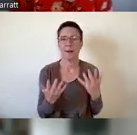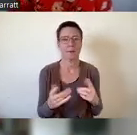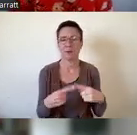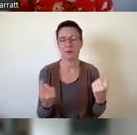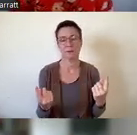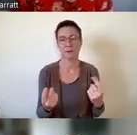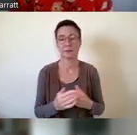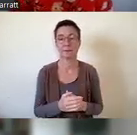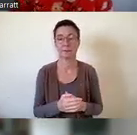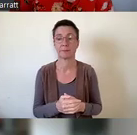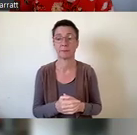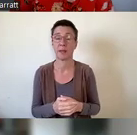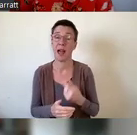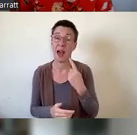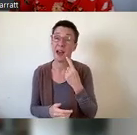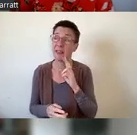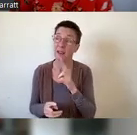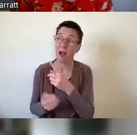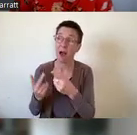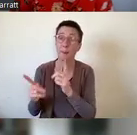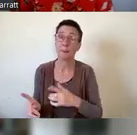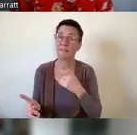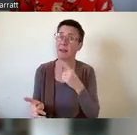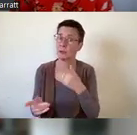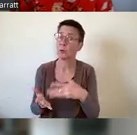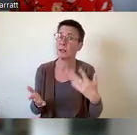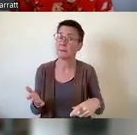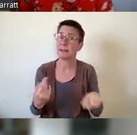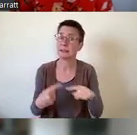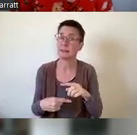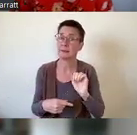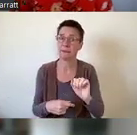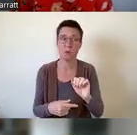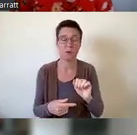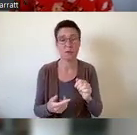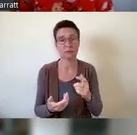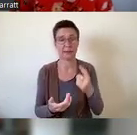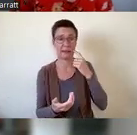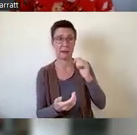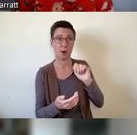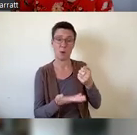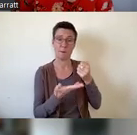that's quite a lot of money per month for your budgets, so it may be that it's not got enough value